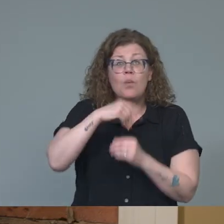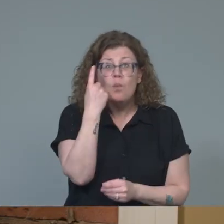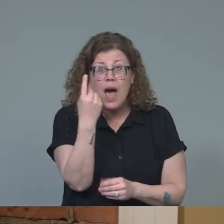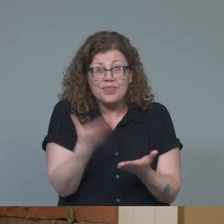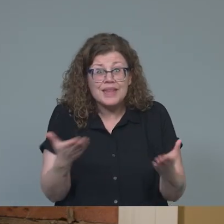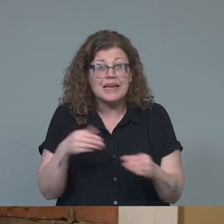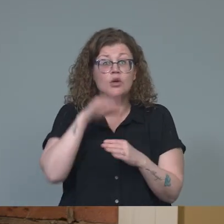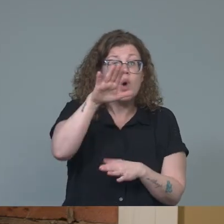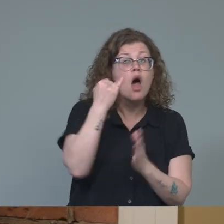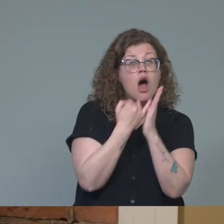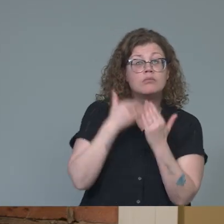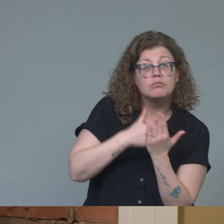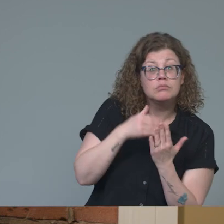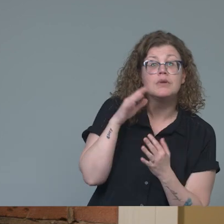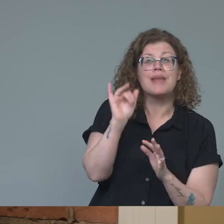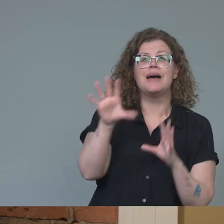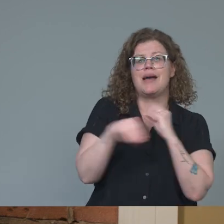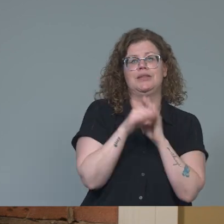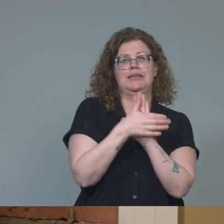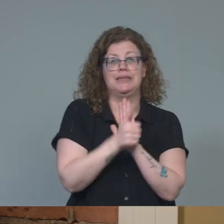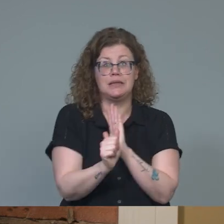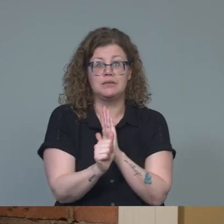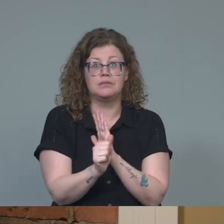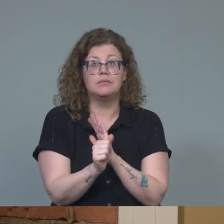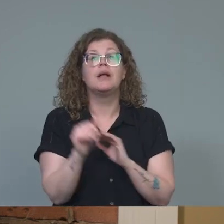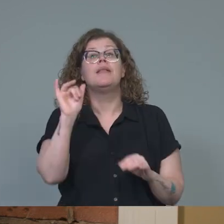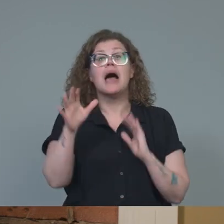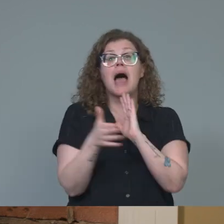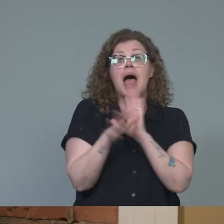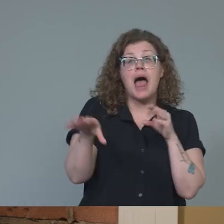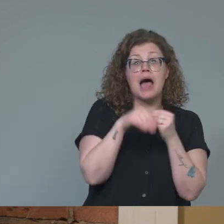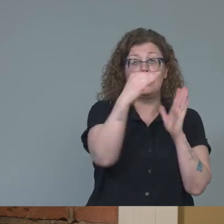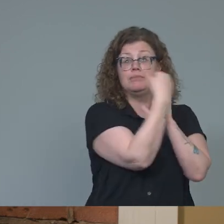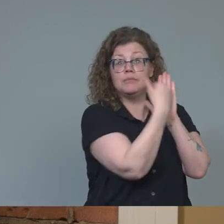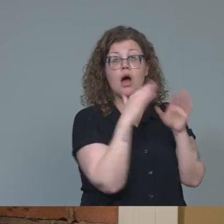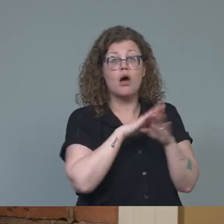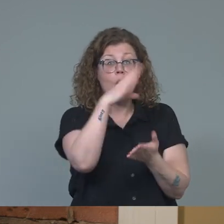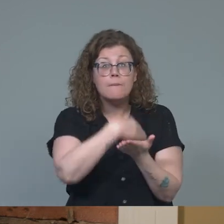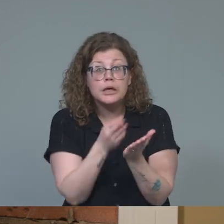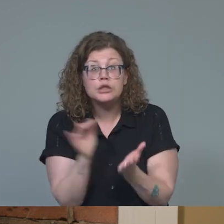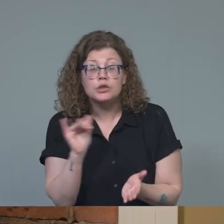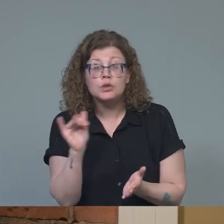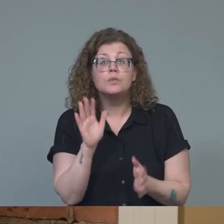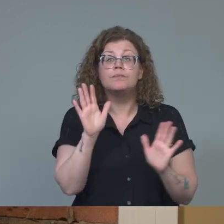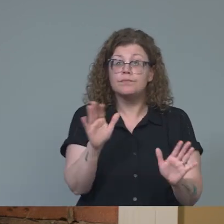but that it's expanding your artwork and really allowing you to find your own voice,